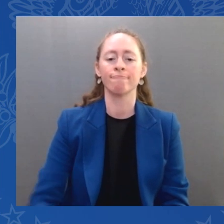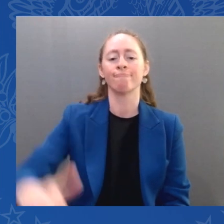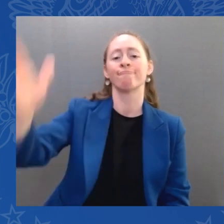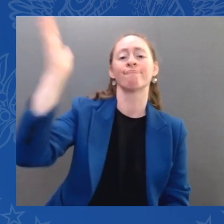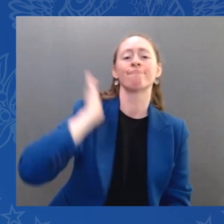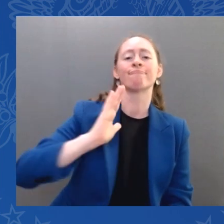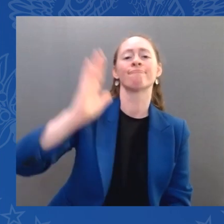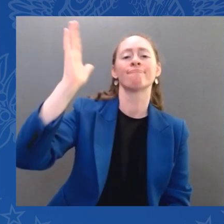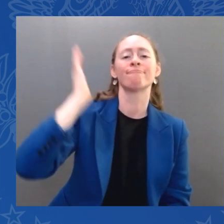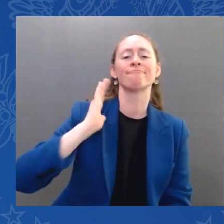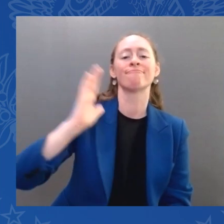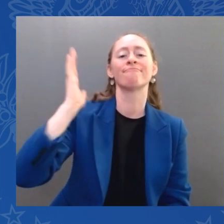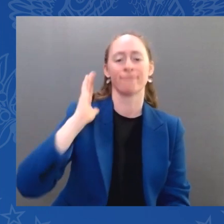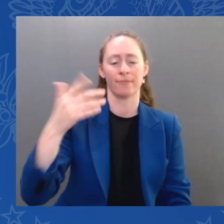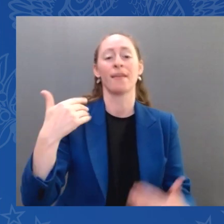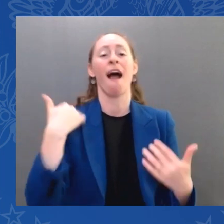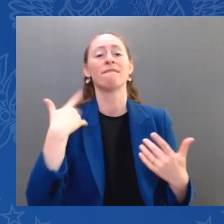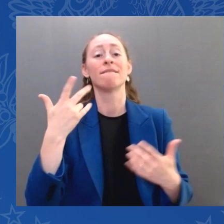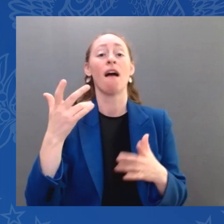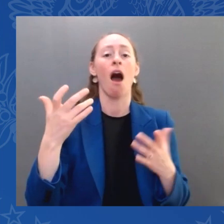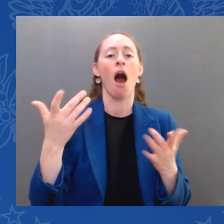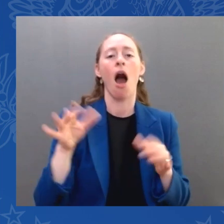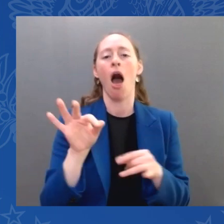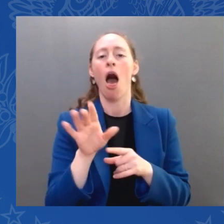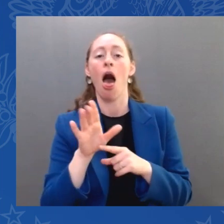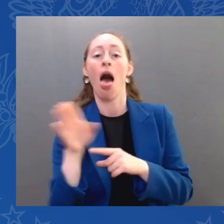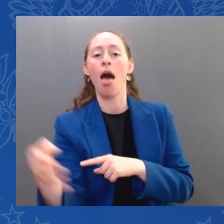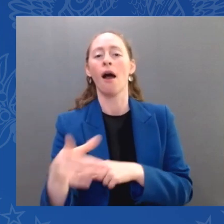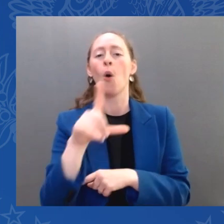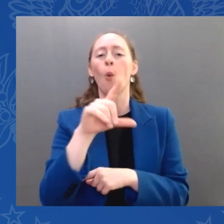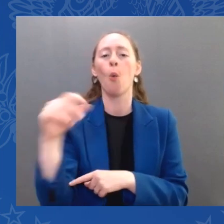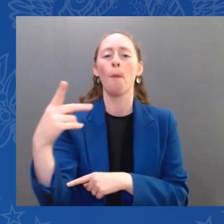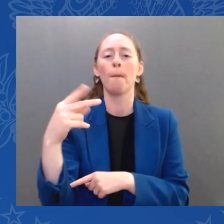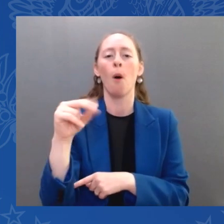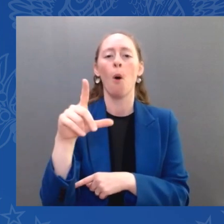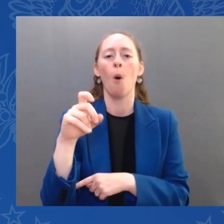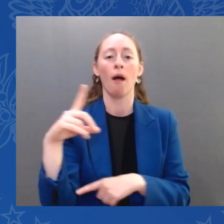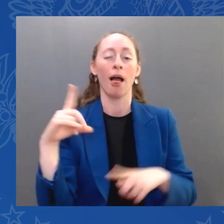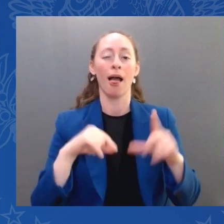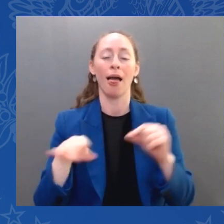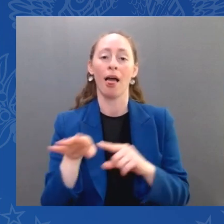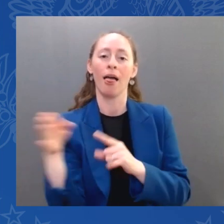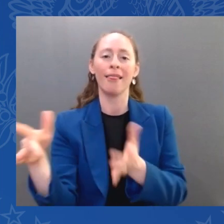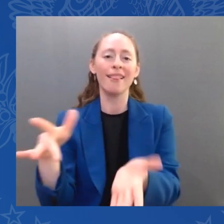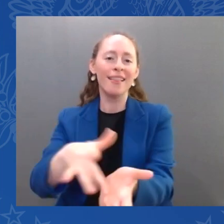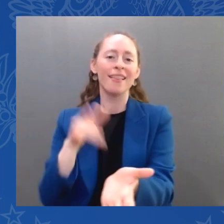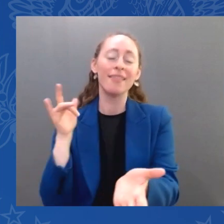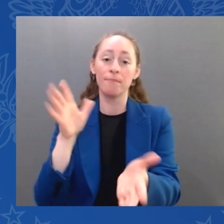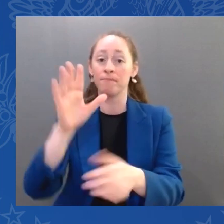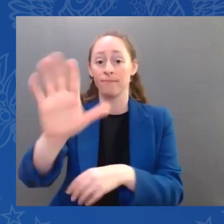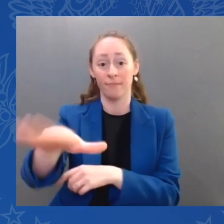According to a recent study, in over 50 percent of mass shootings, the shooter shot a family member or a partner.